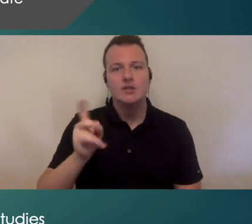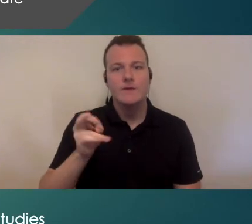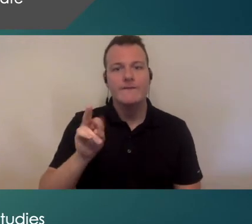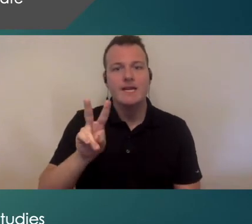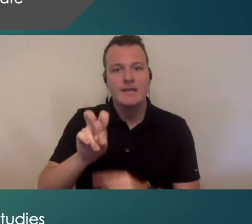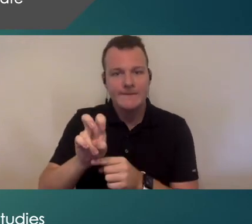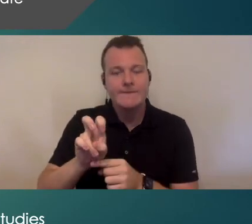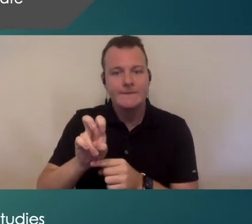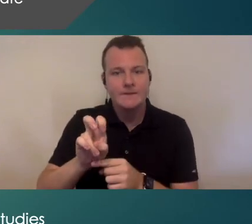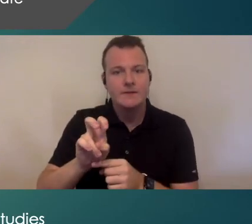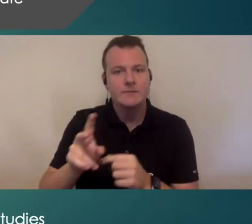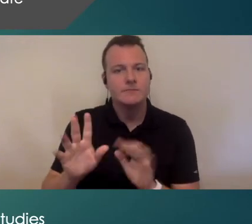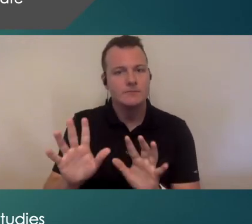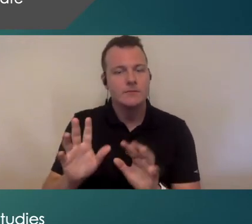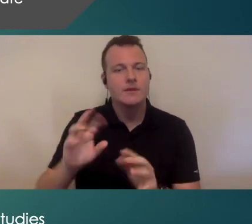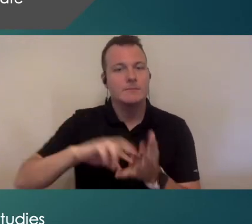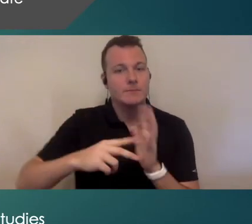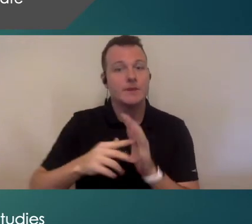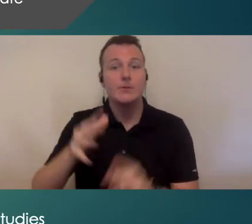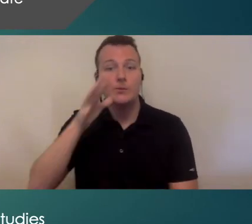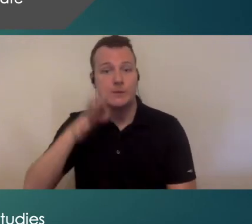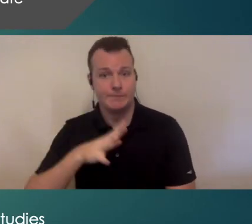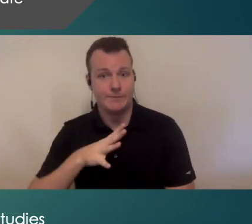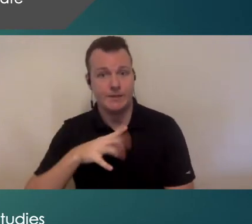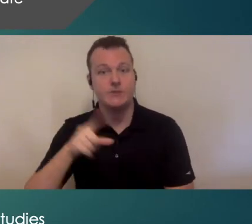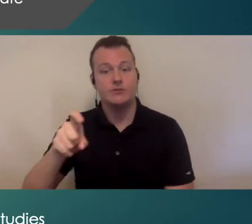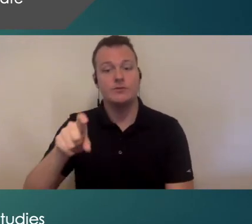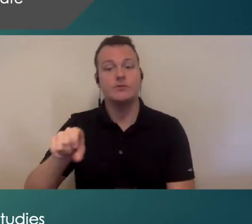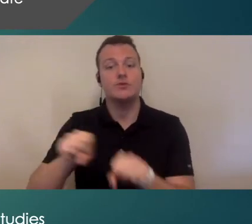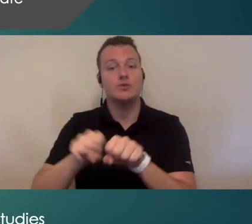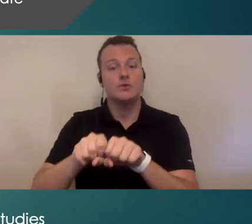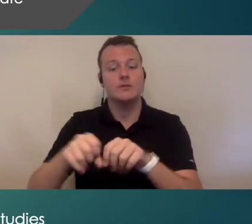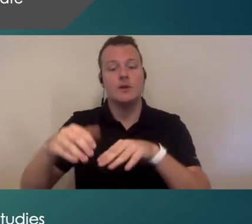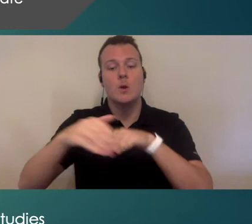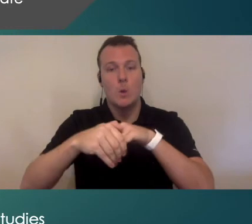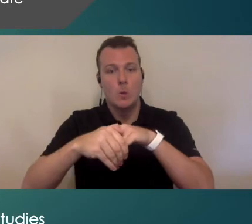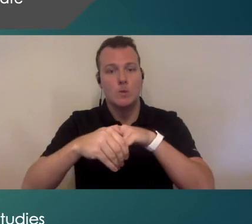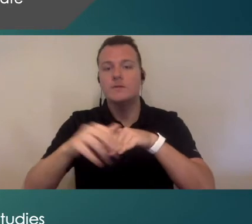What we mean by that is women, you should be wearing closed-toed shoes. Nobody